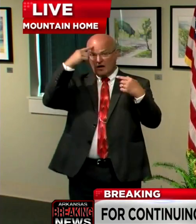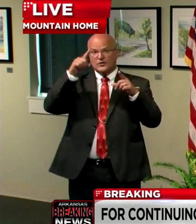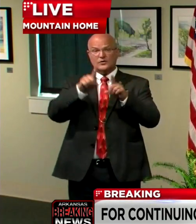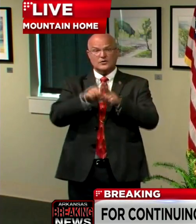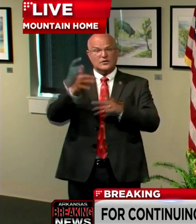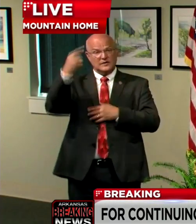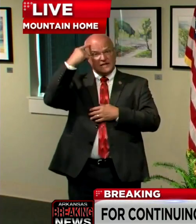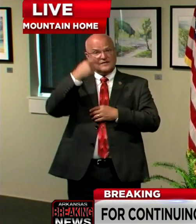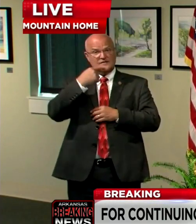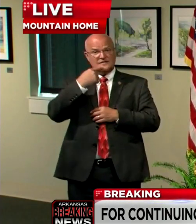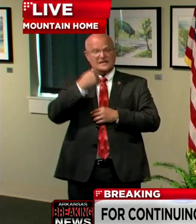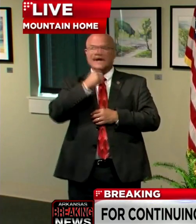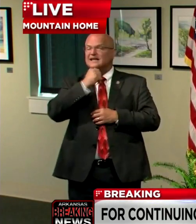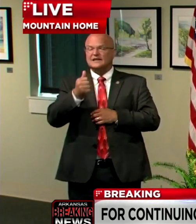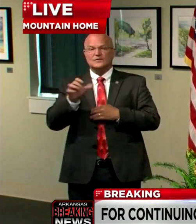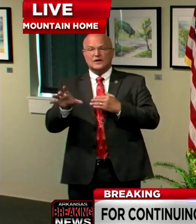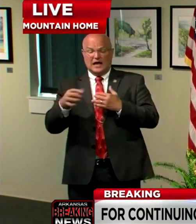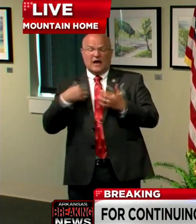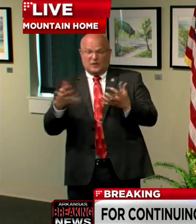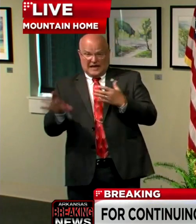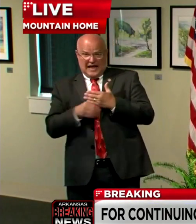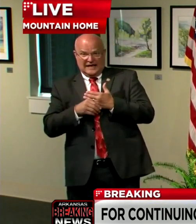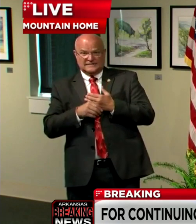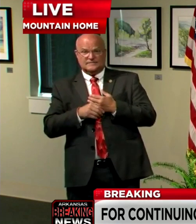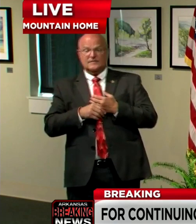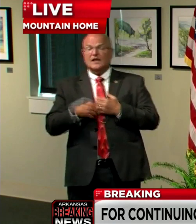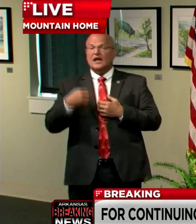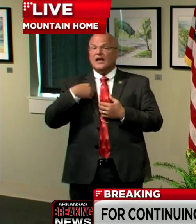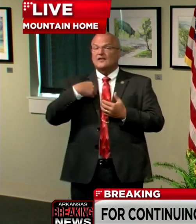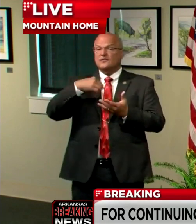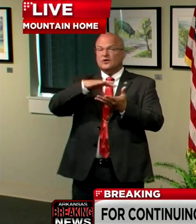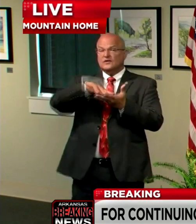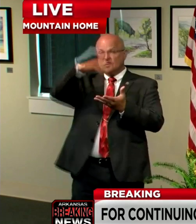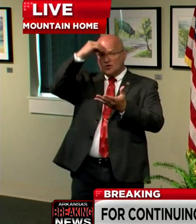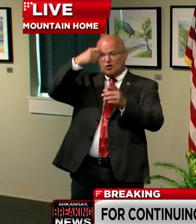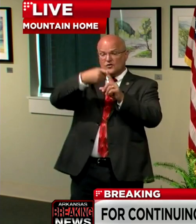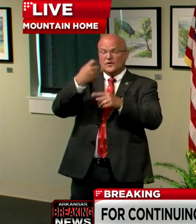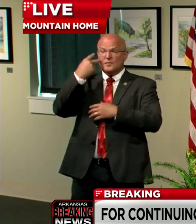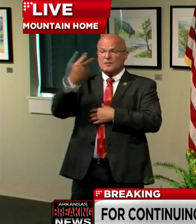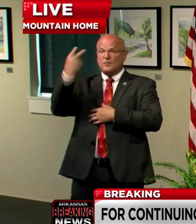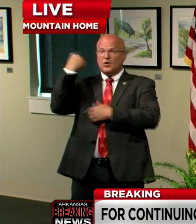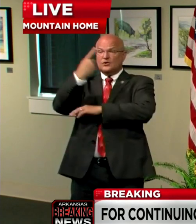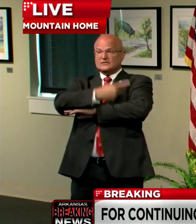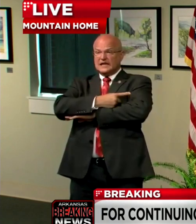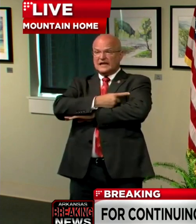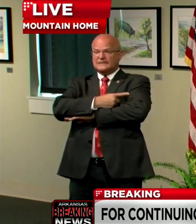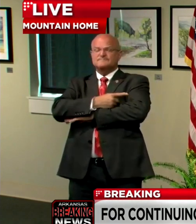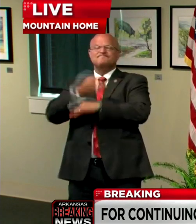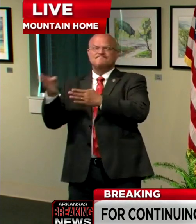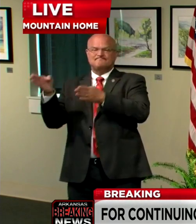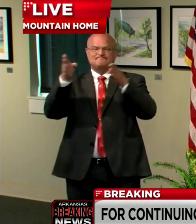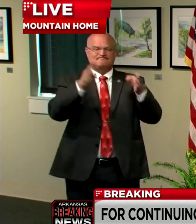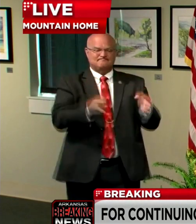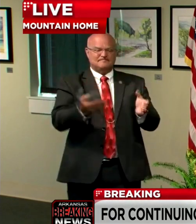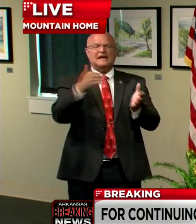AND BE SMART DURING THE HOLIDAY. Dr. Smith: I WOULD AGREE WITH WHAT THE GOVERNOR HAS SAID.